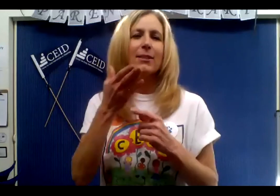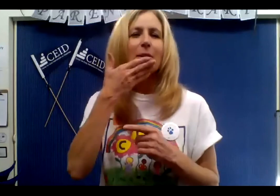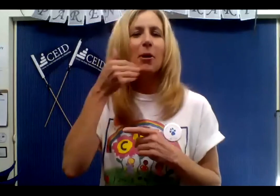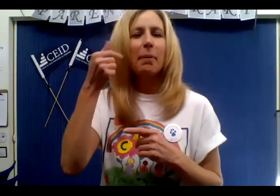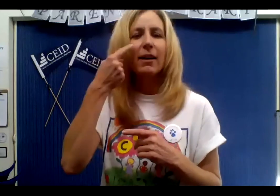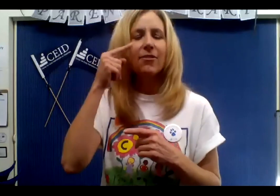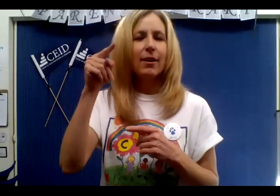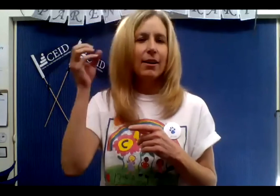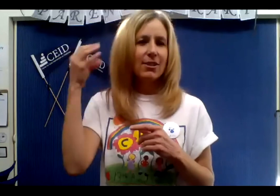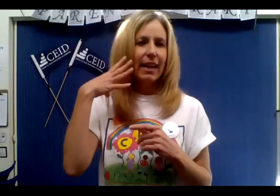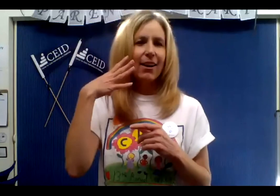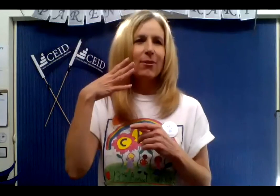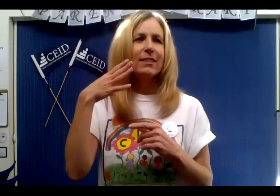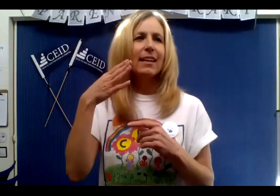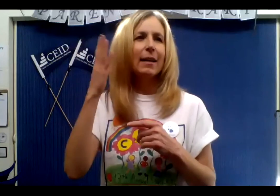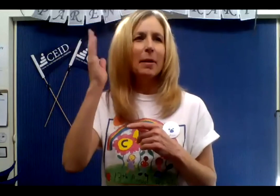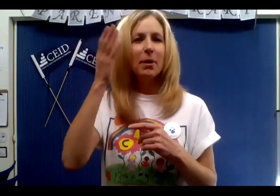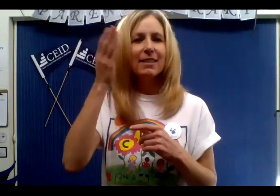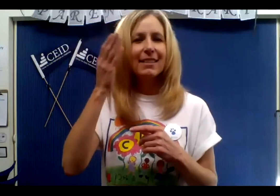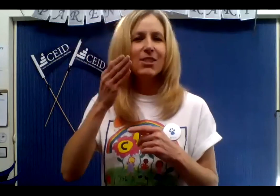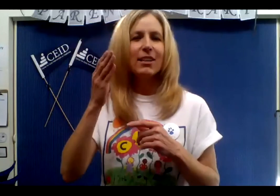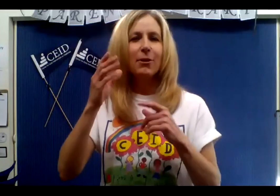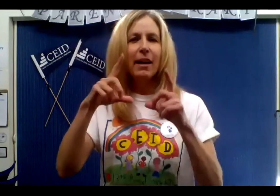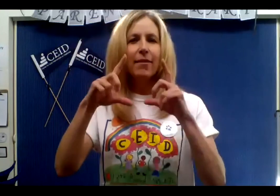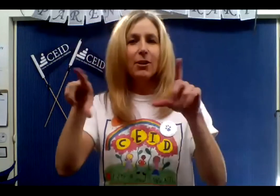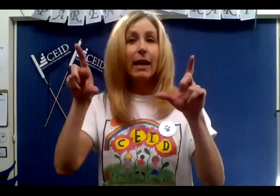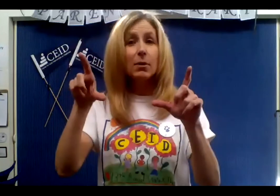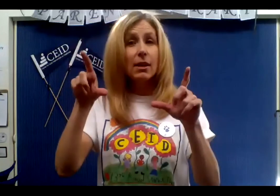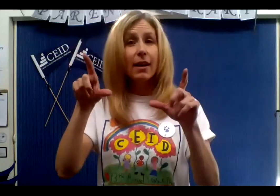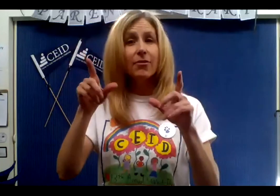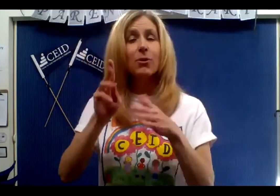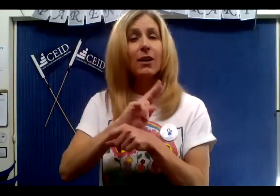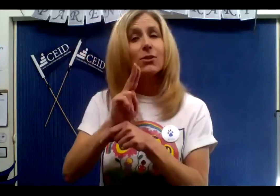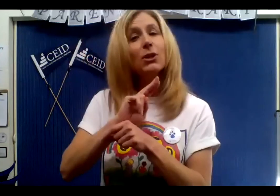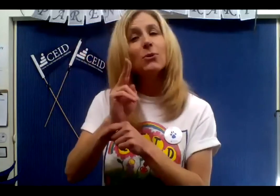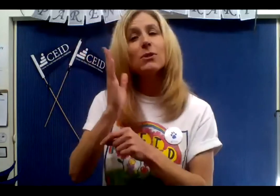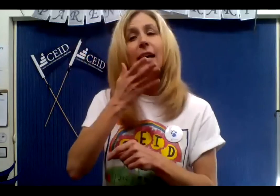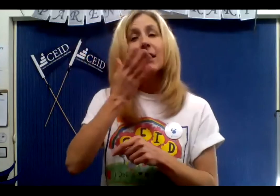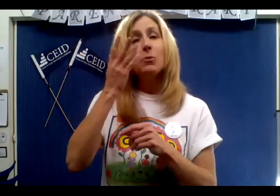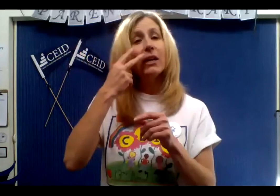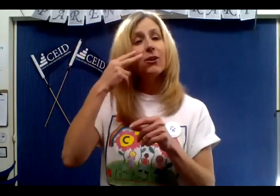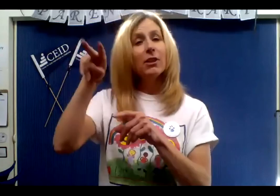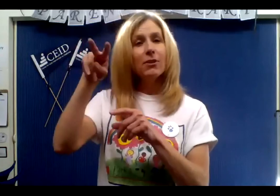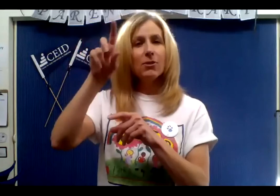But it's gonna work better for our sound and presentation if you have your cameras off. You can also use speaker view,